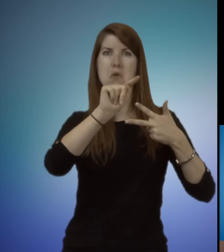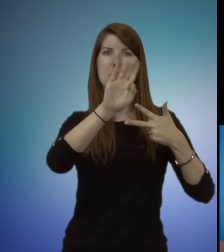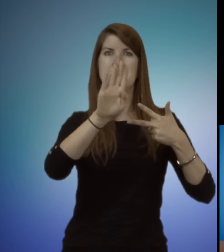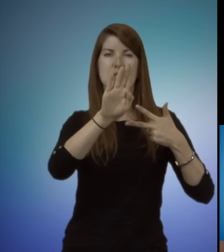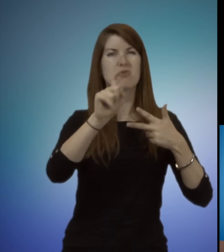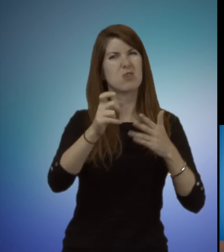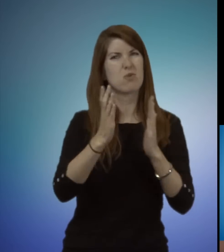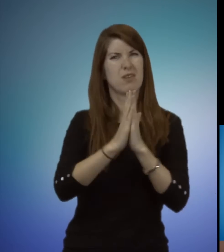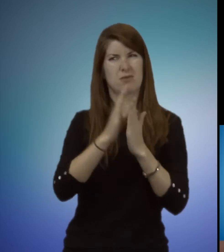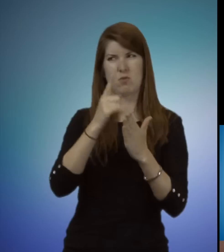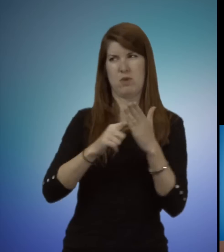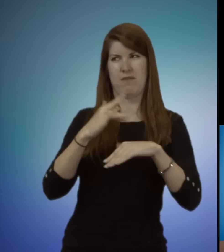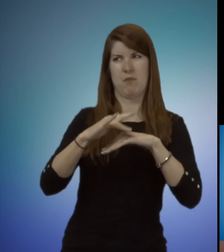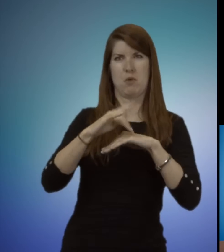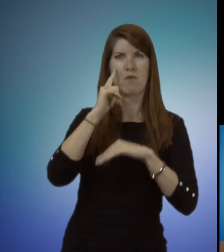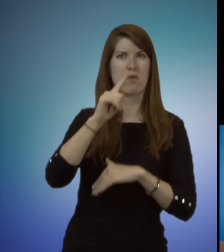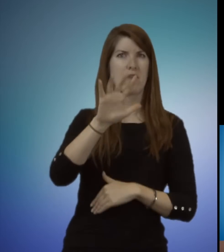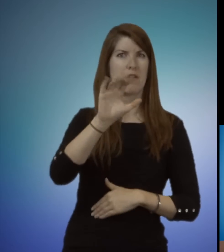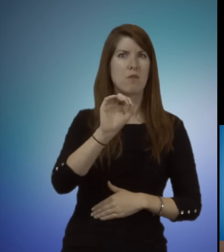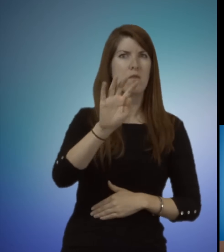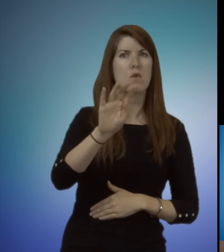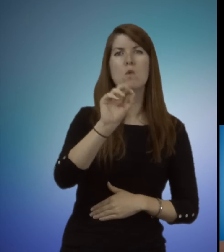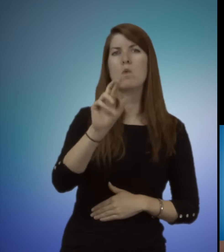for you under a 504 Plan or under ADA.